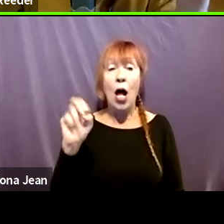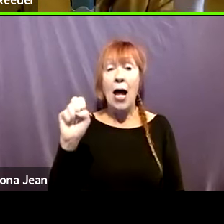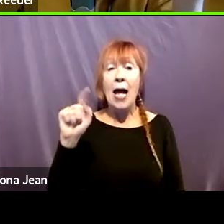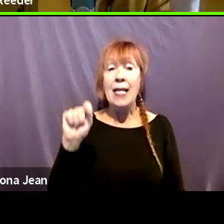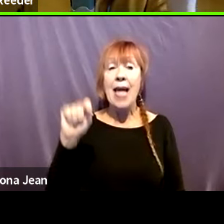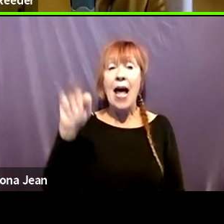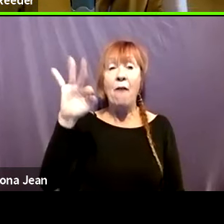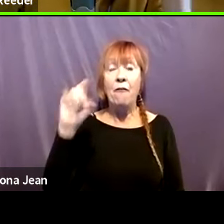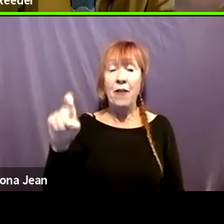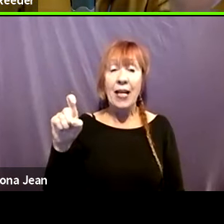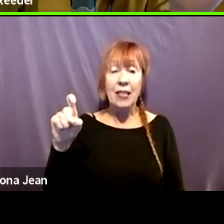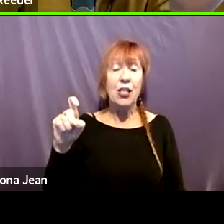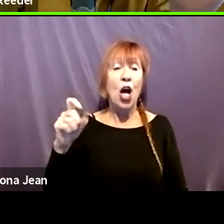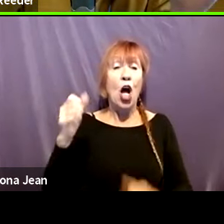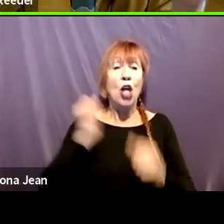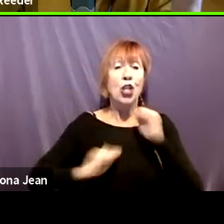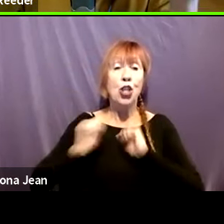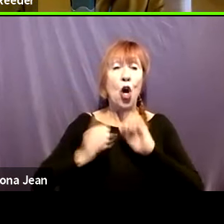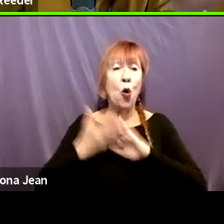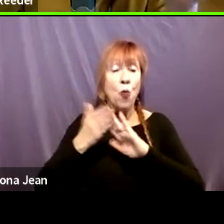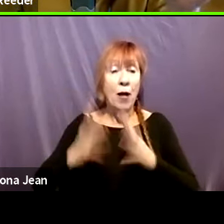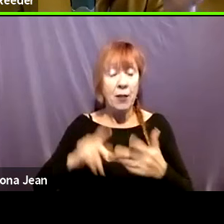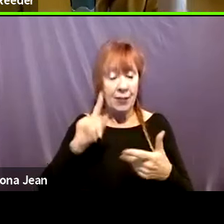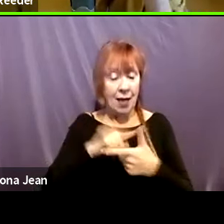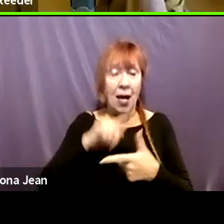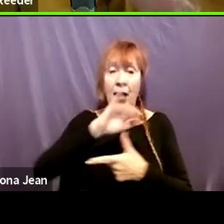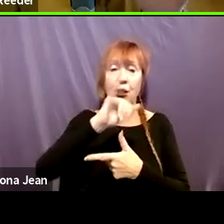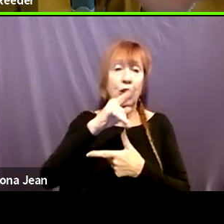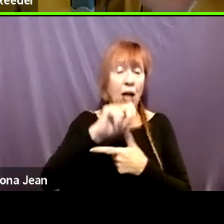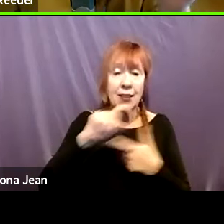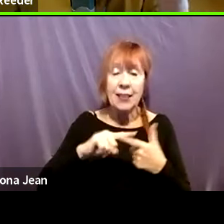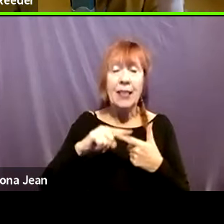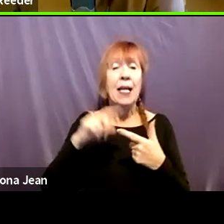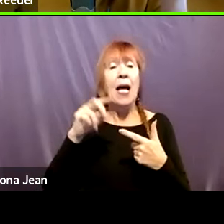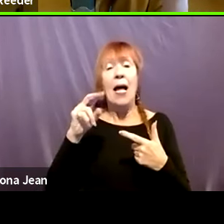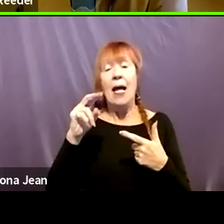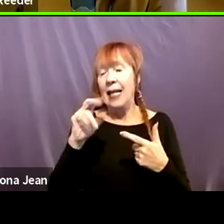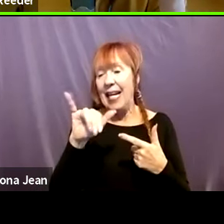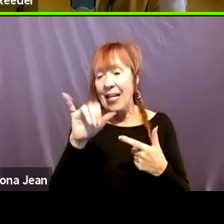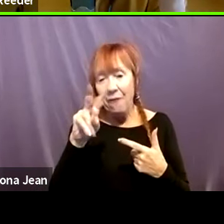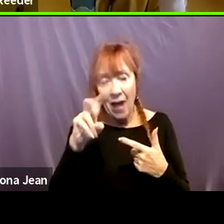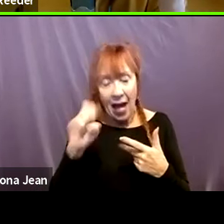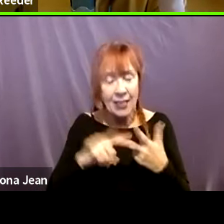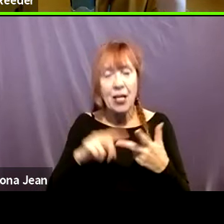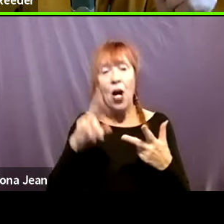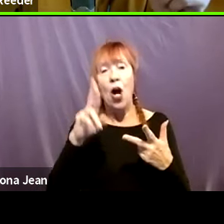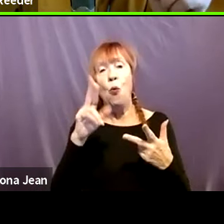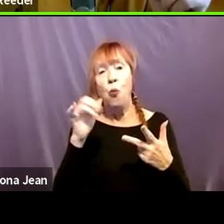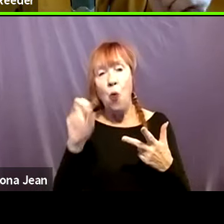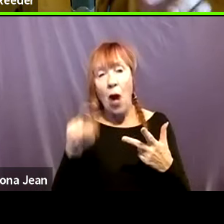Justin Simien, Linda Yvette Chávez, and Ryan O'Connell. Come back for that. Until then, keep writing.